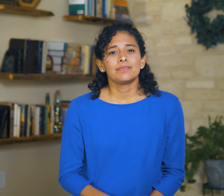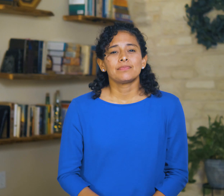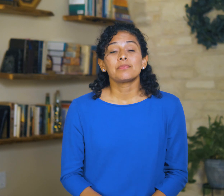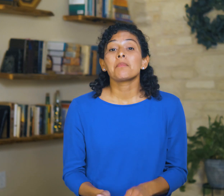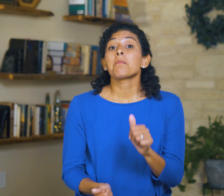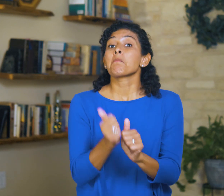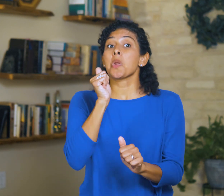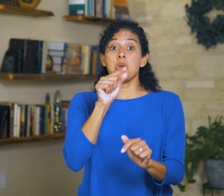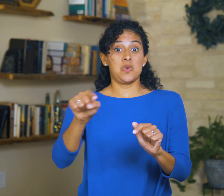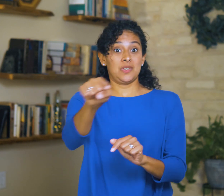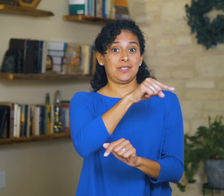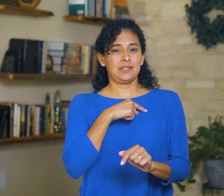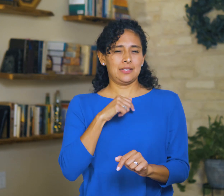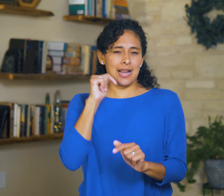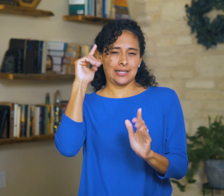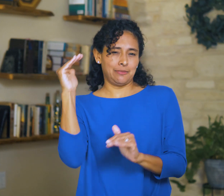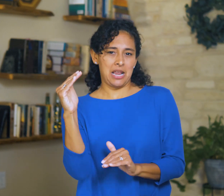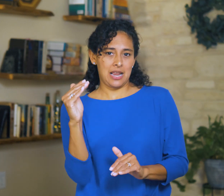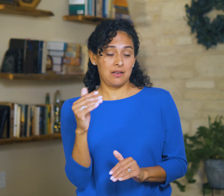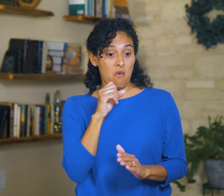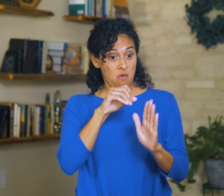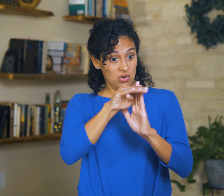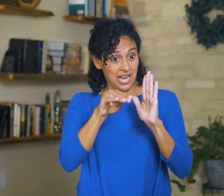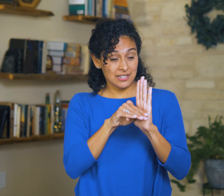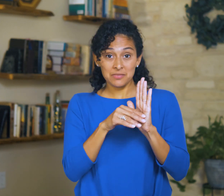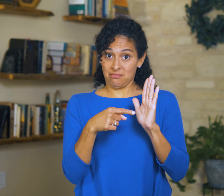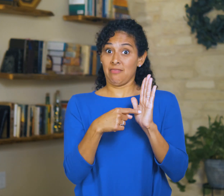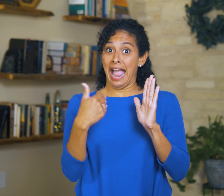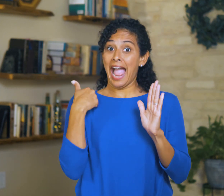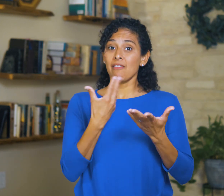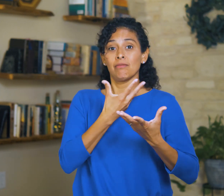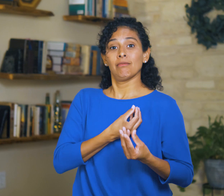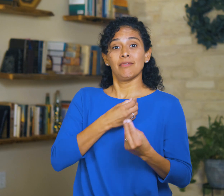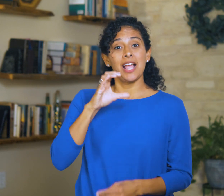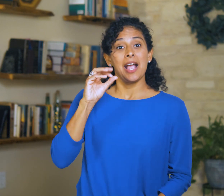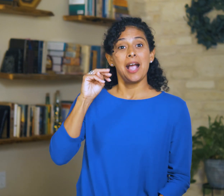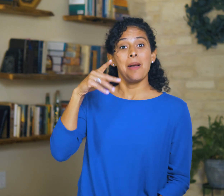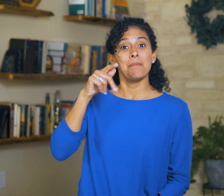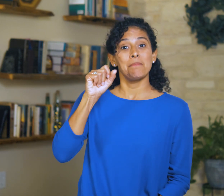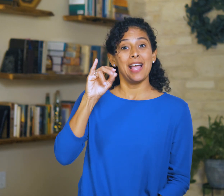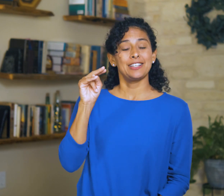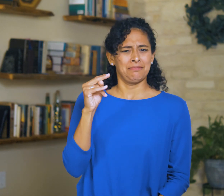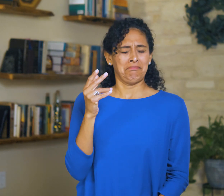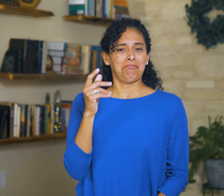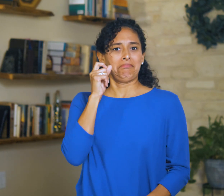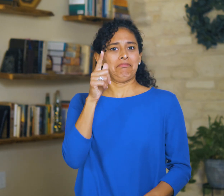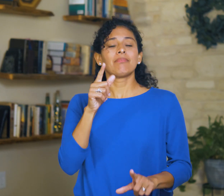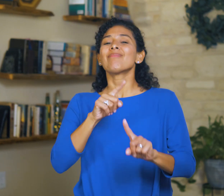Most people don’t expect to see compassion like this in the Old Testament,